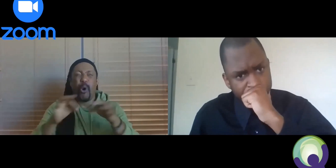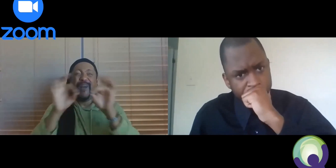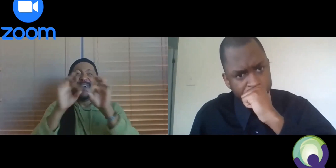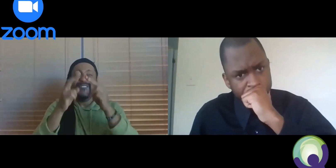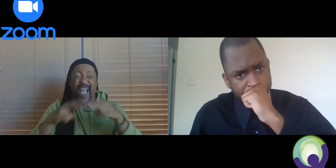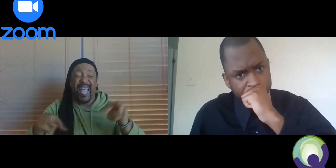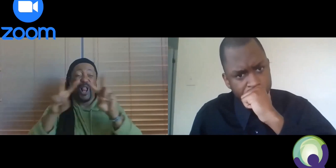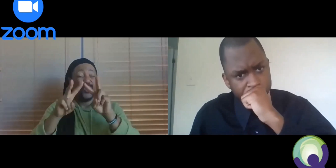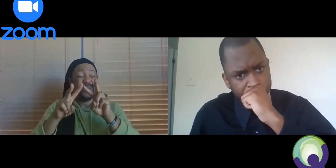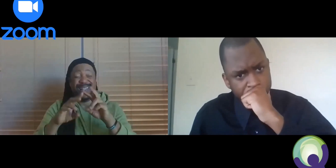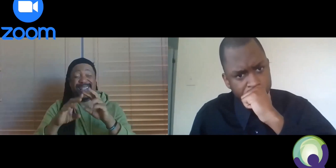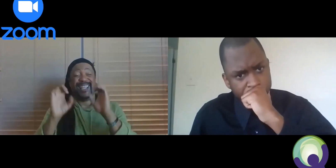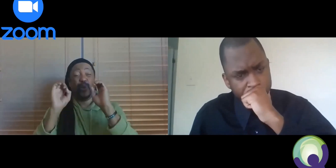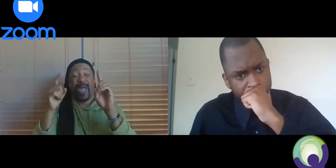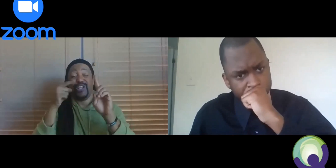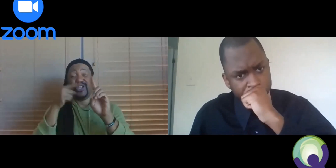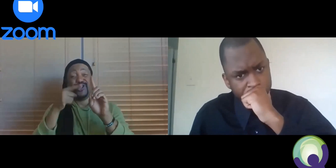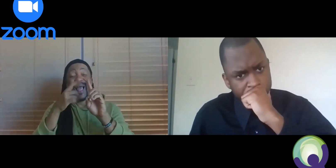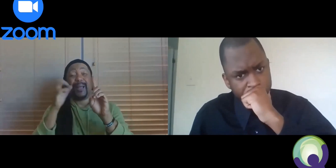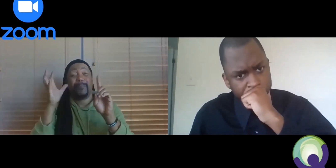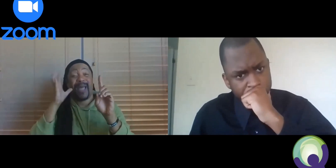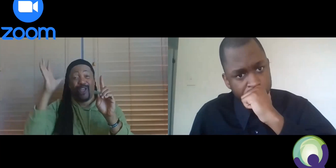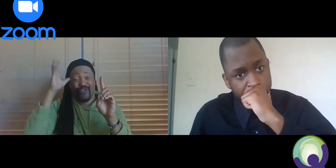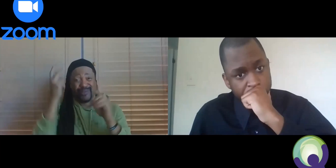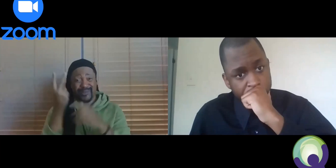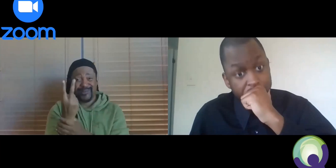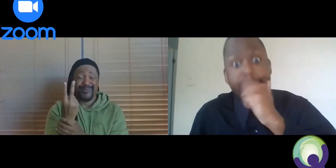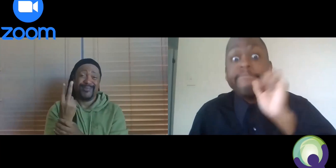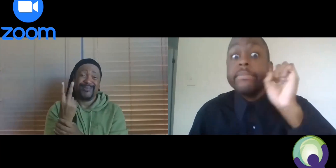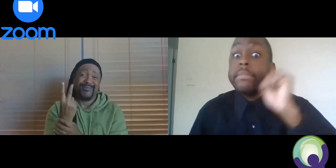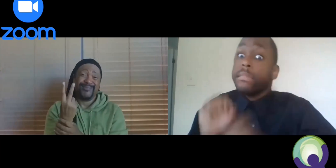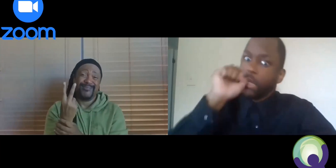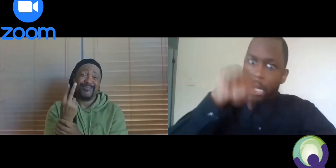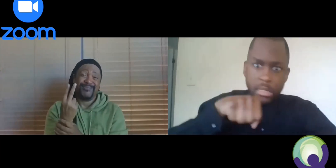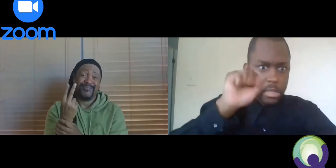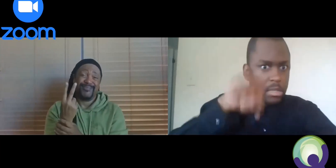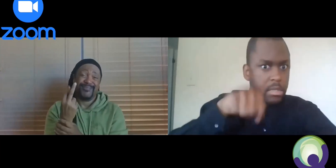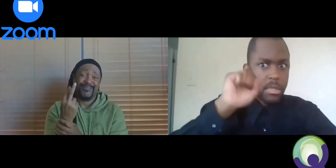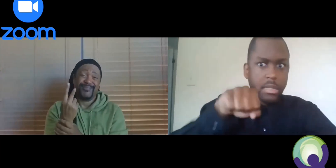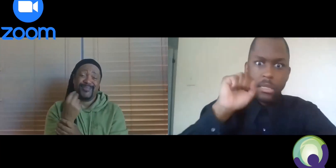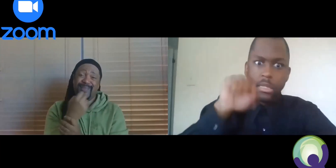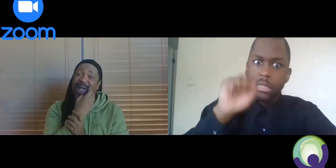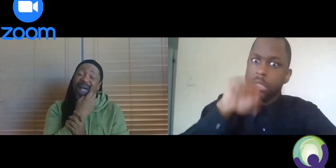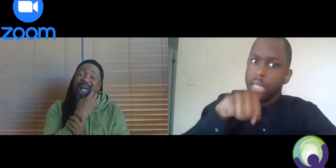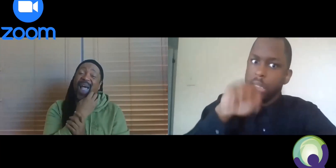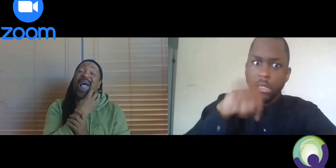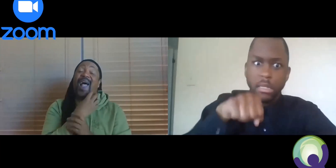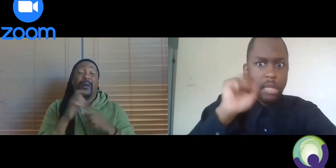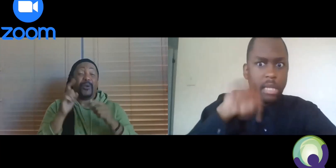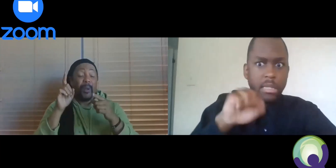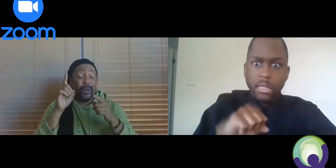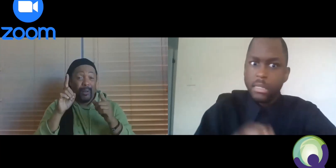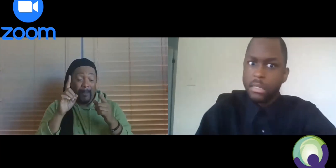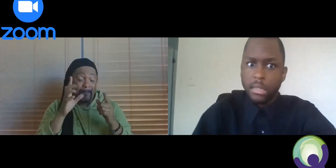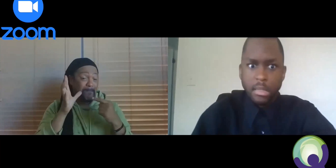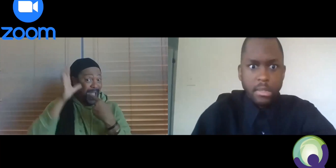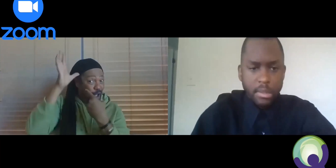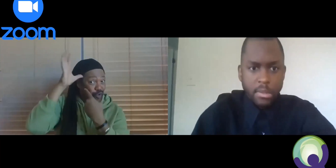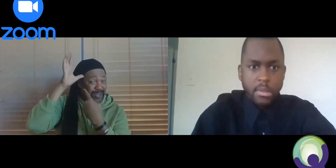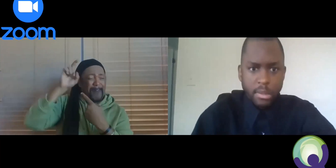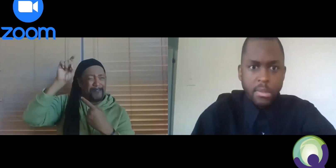The most important thing, the core is education and parents. Jonathan: Oh yes!